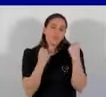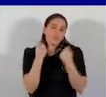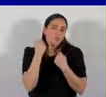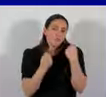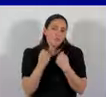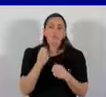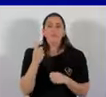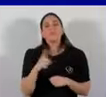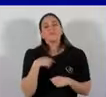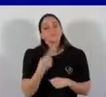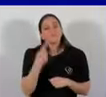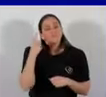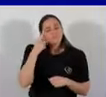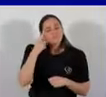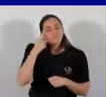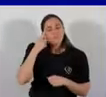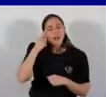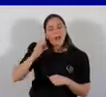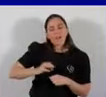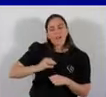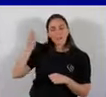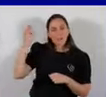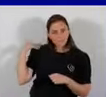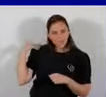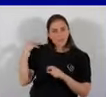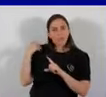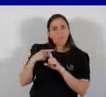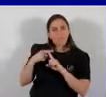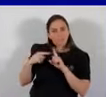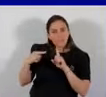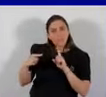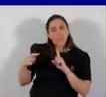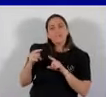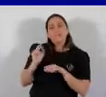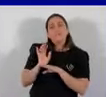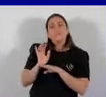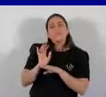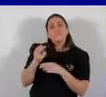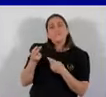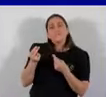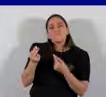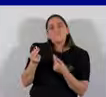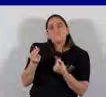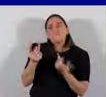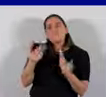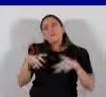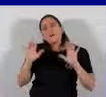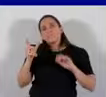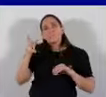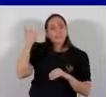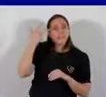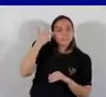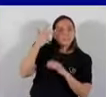Because inflation is always and everywhere monetary phenomenon And we have fixed the amount of money since mid last year